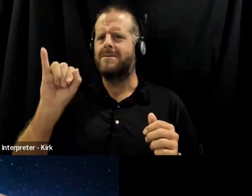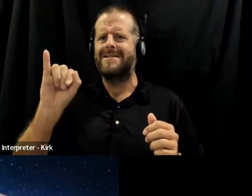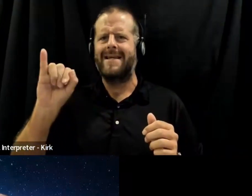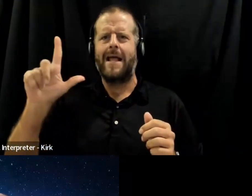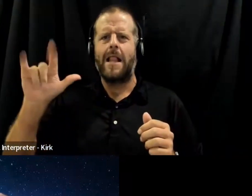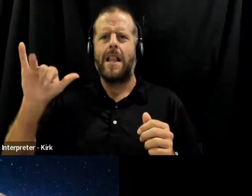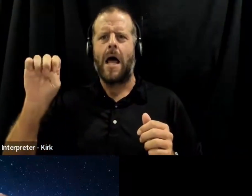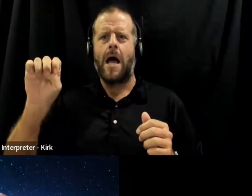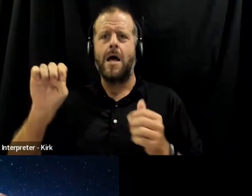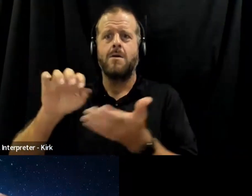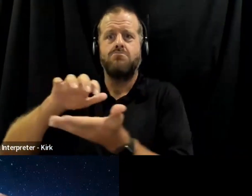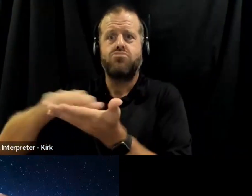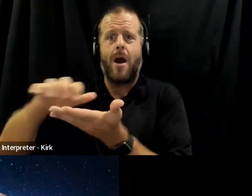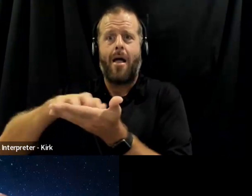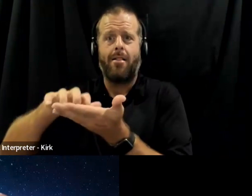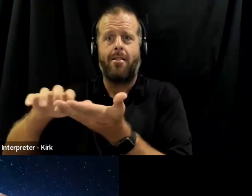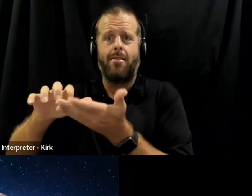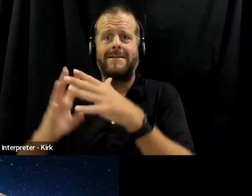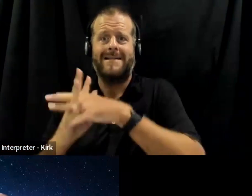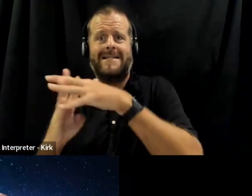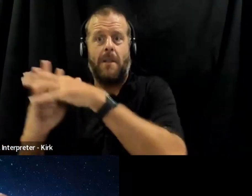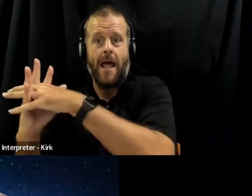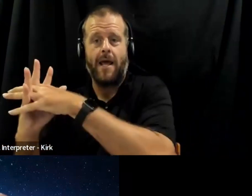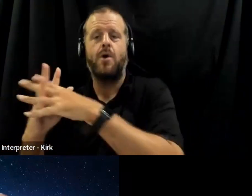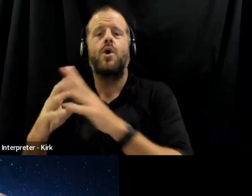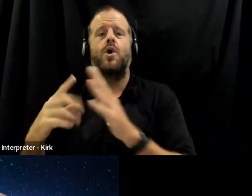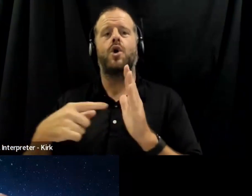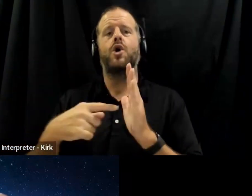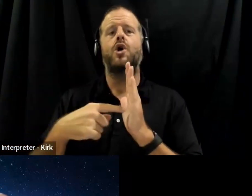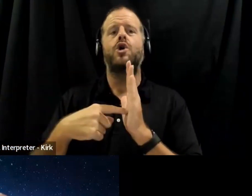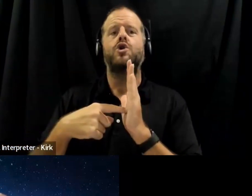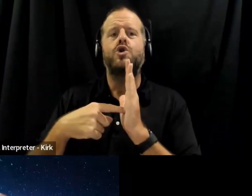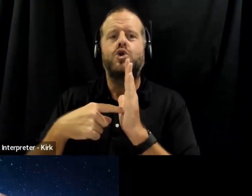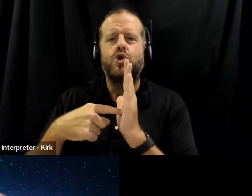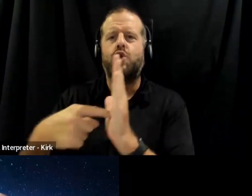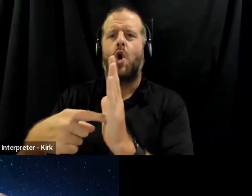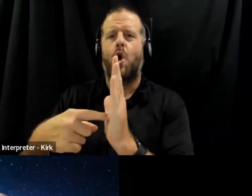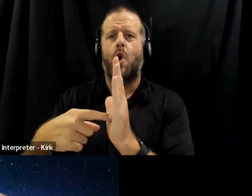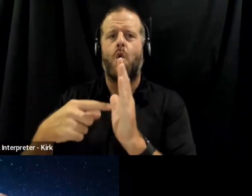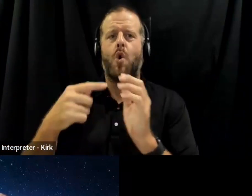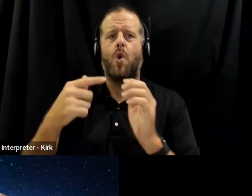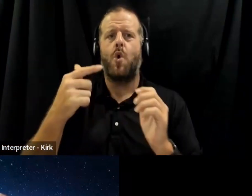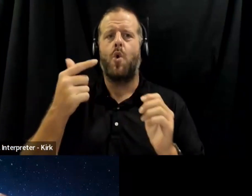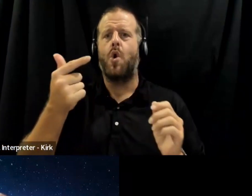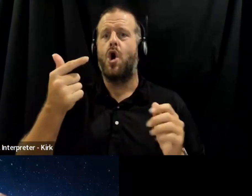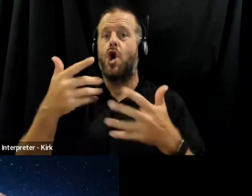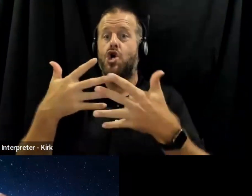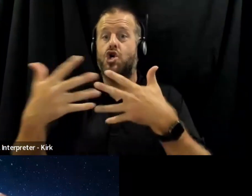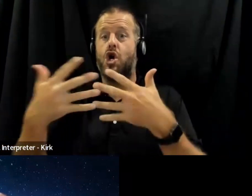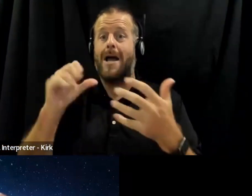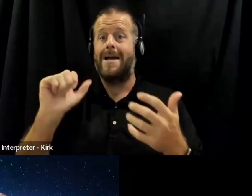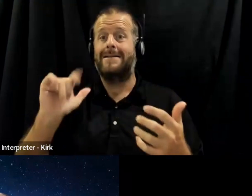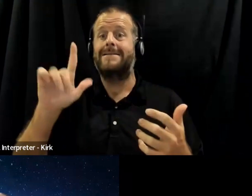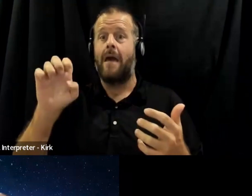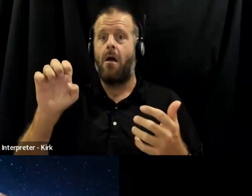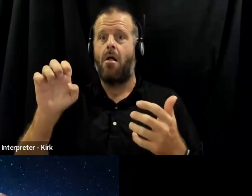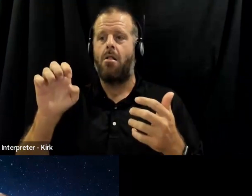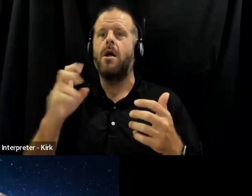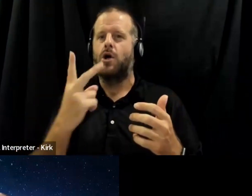show like gradation a gradation of grayscale so that it can like color shading and do